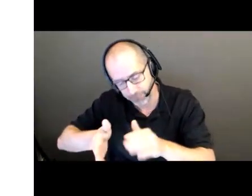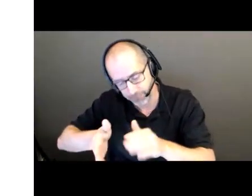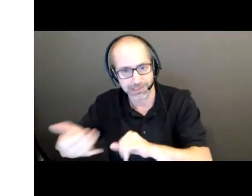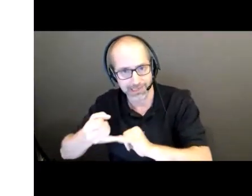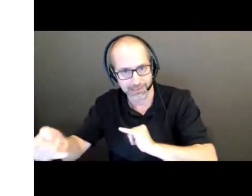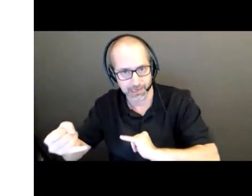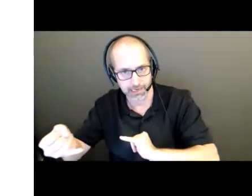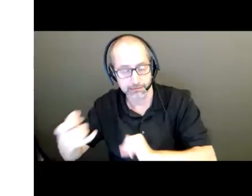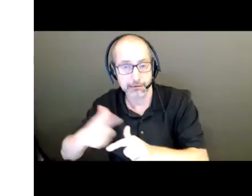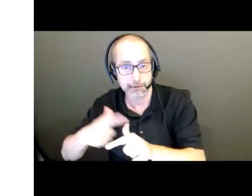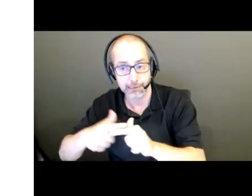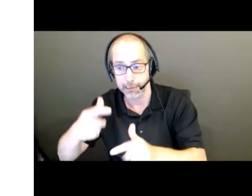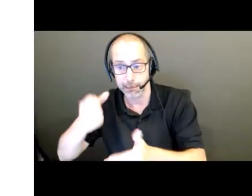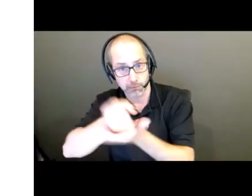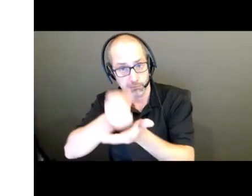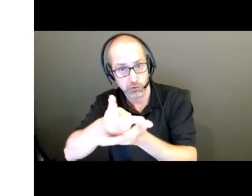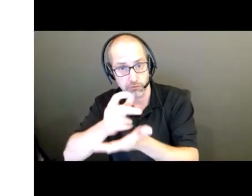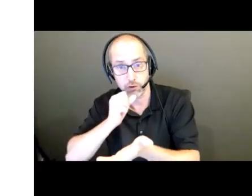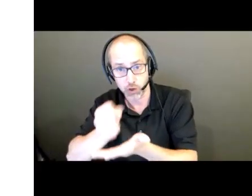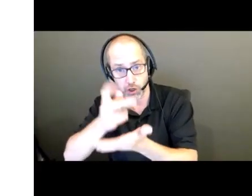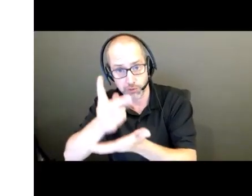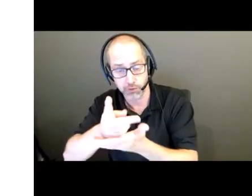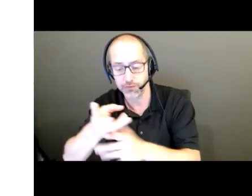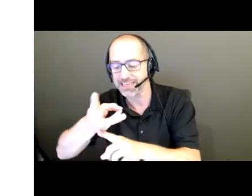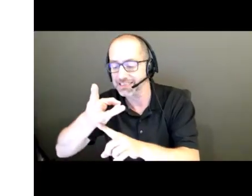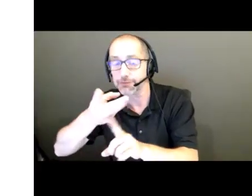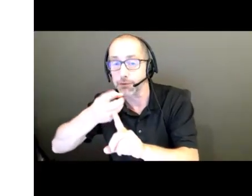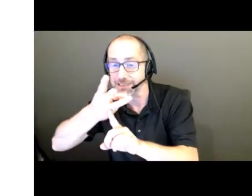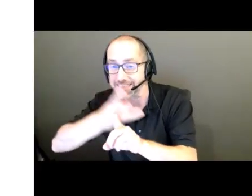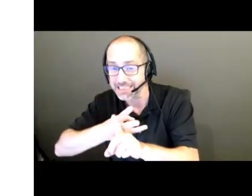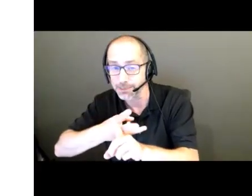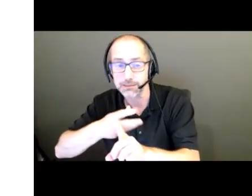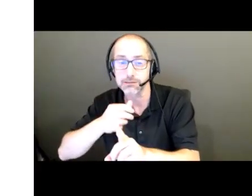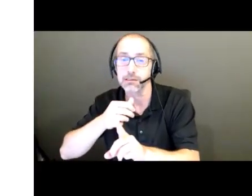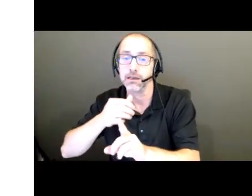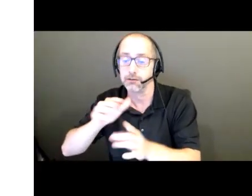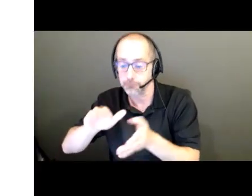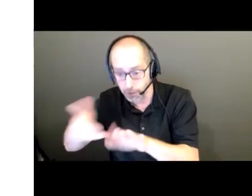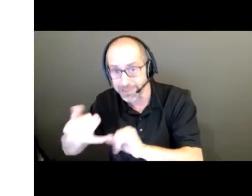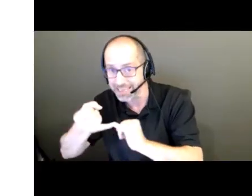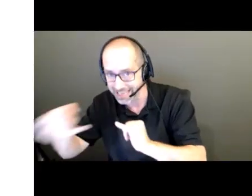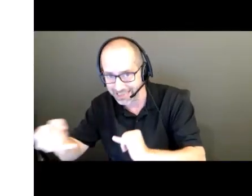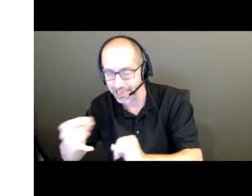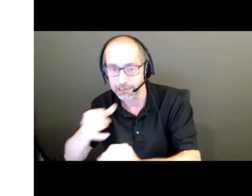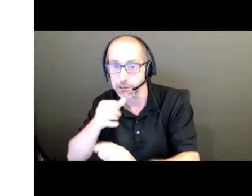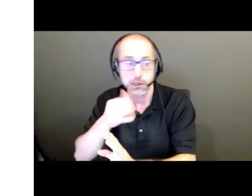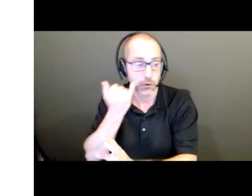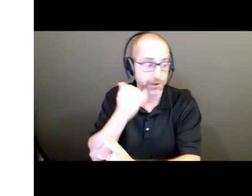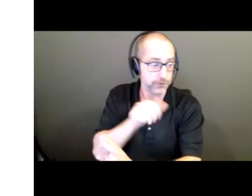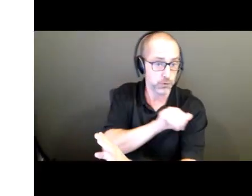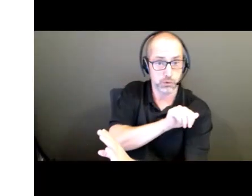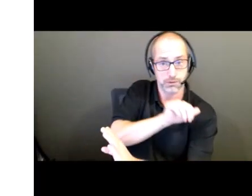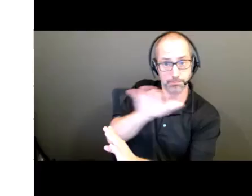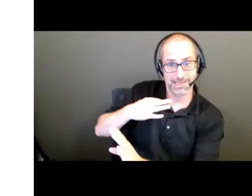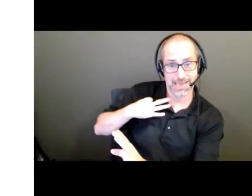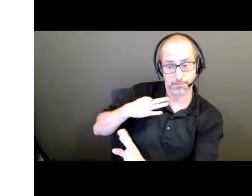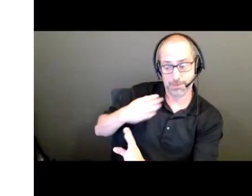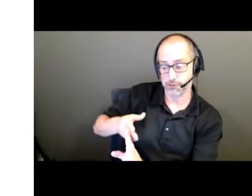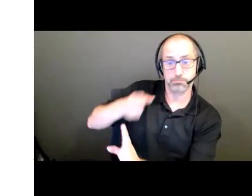to six months after the deadline, not from the day your application was submitted. Therefore, if you submit your application well before the deadline, it will